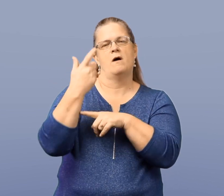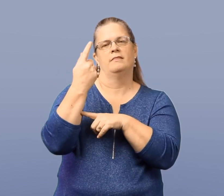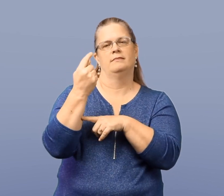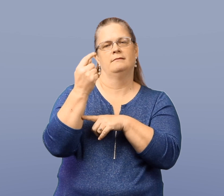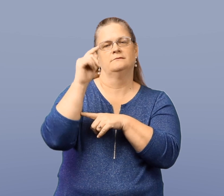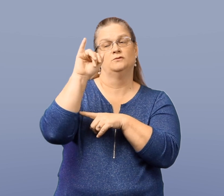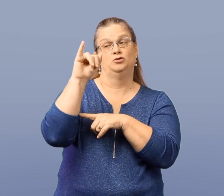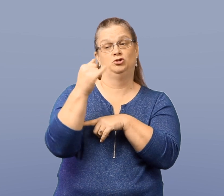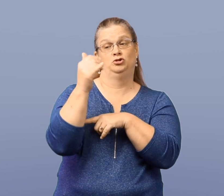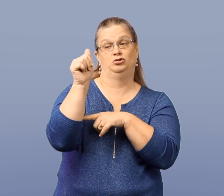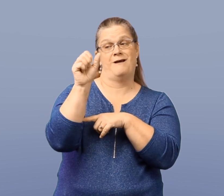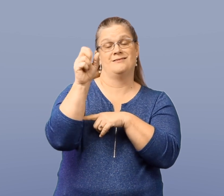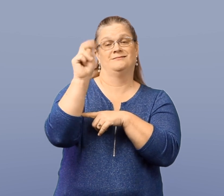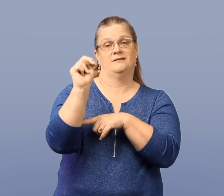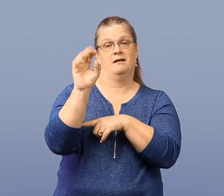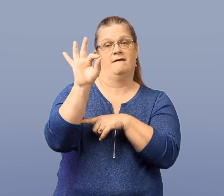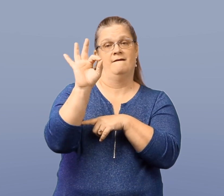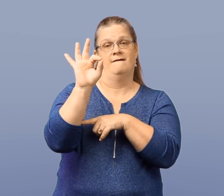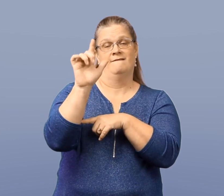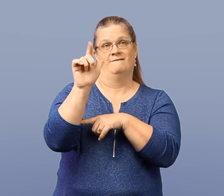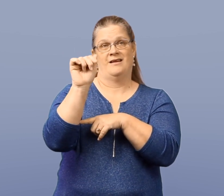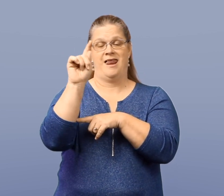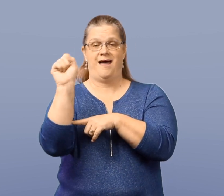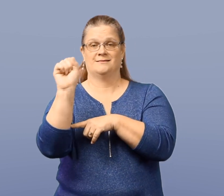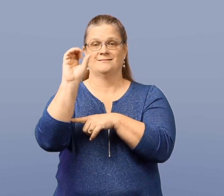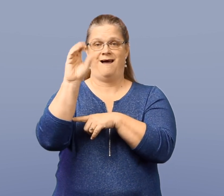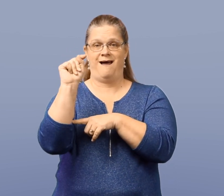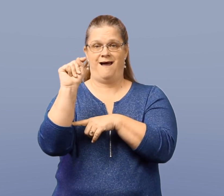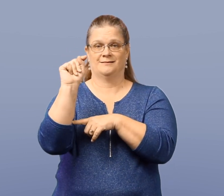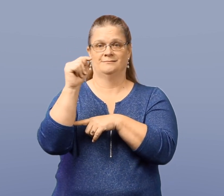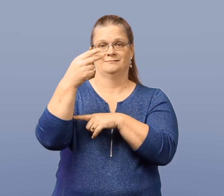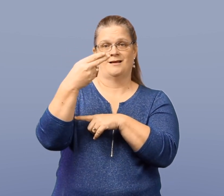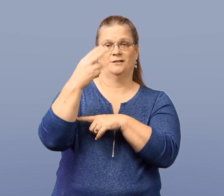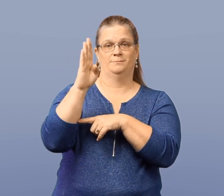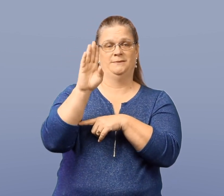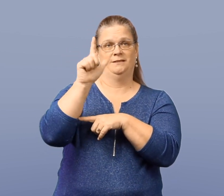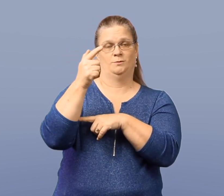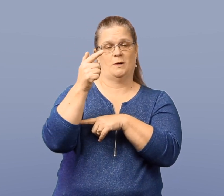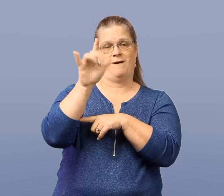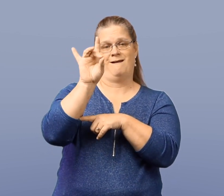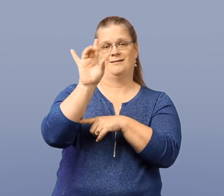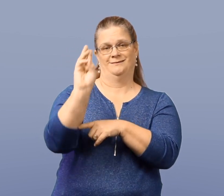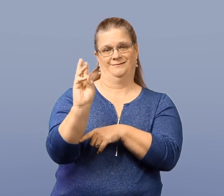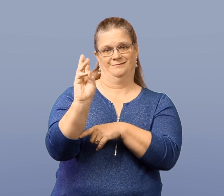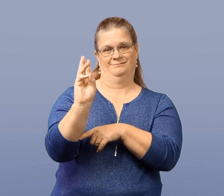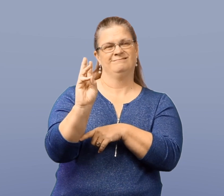referred to as the Jason Flatt Act, which is House Bill 2186.